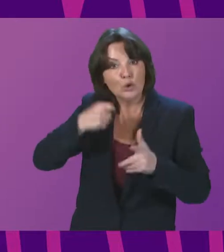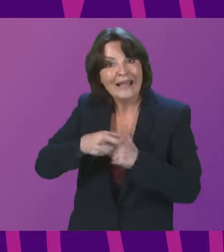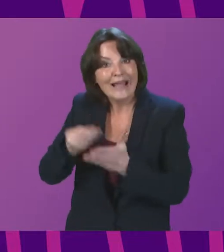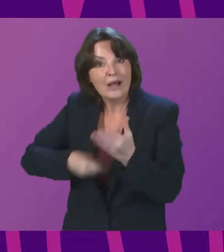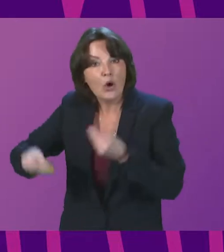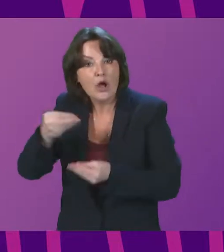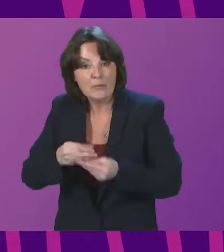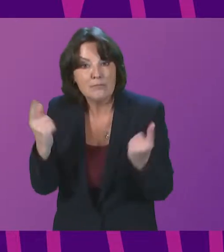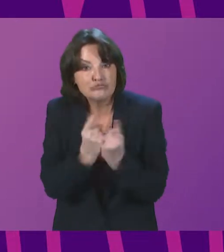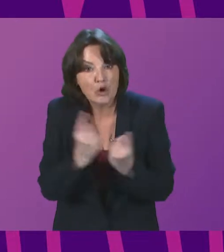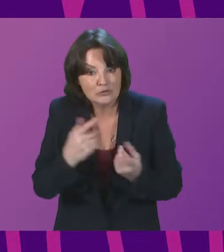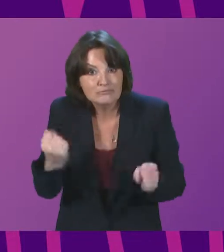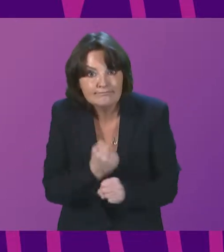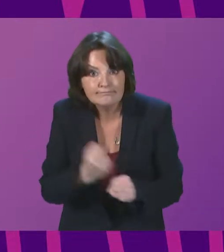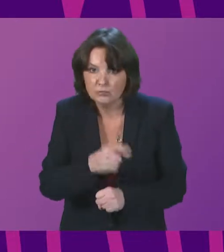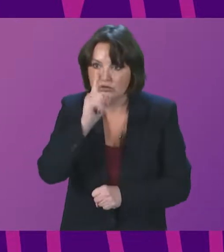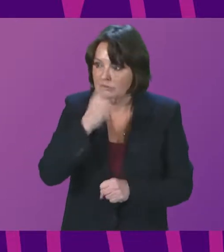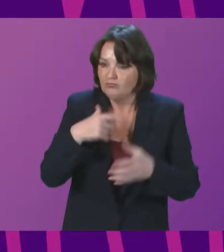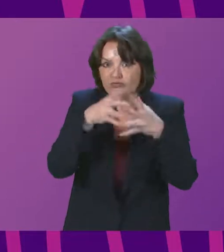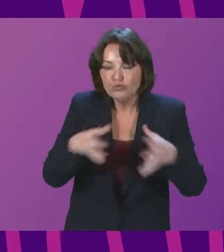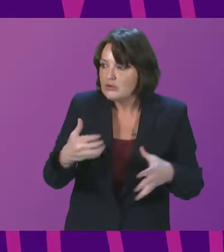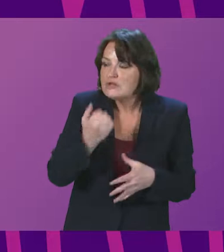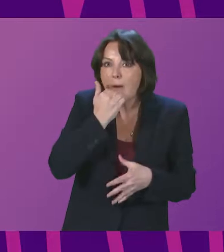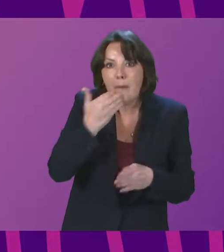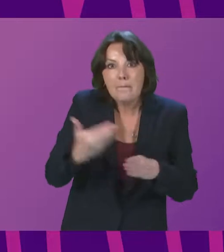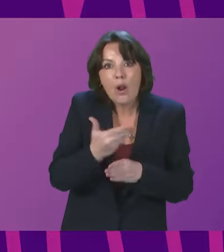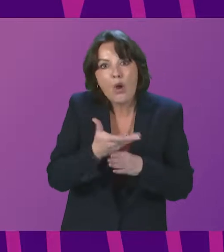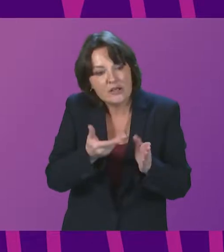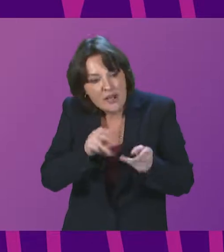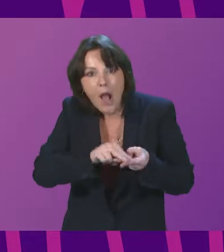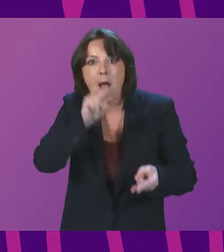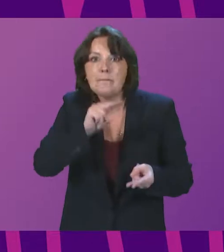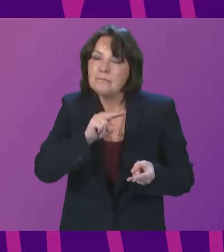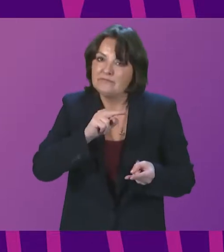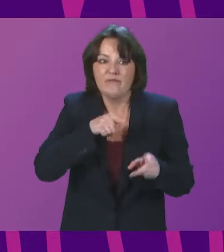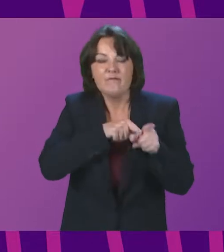There has been growth in the number of employers paying the accredited living wage.